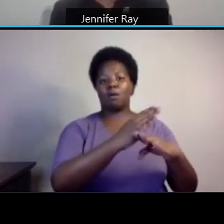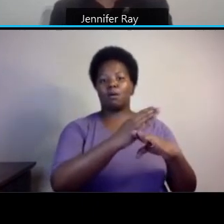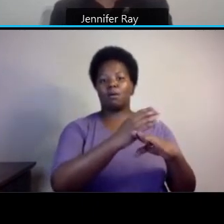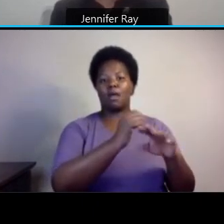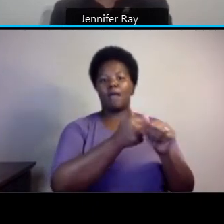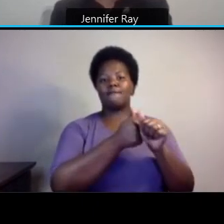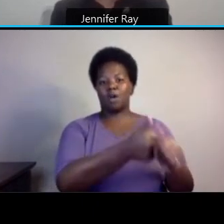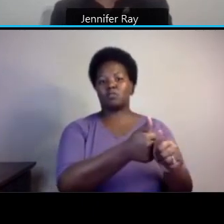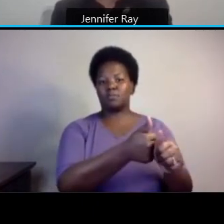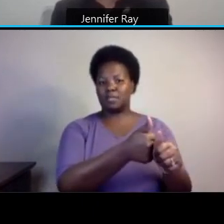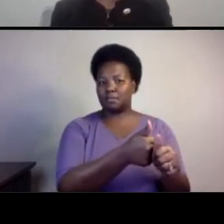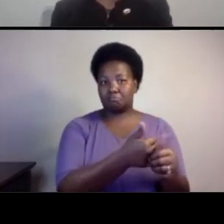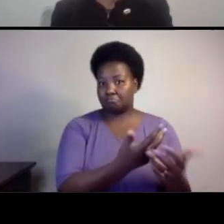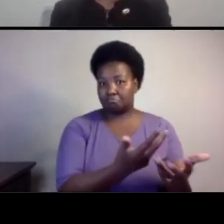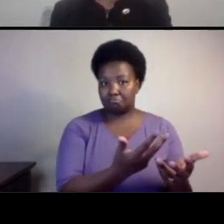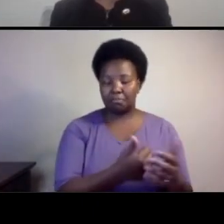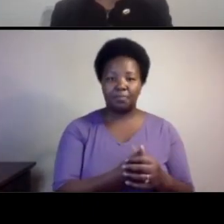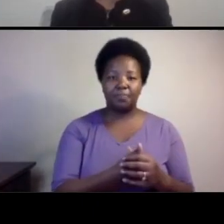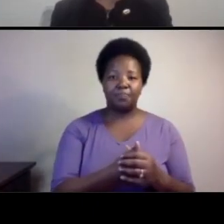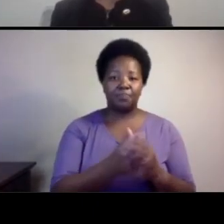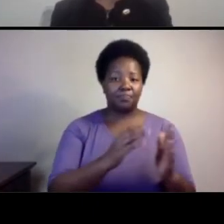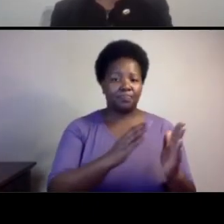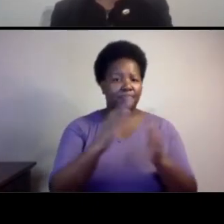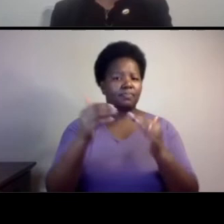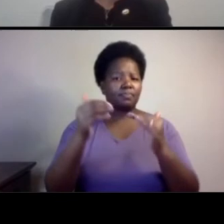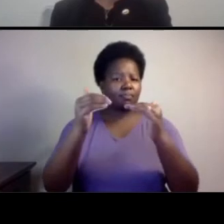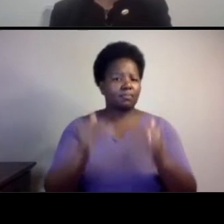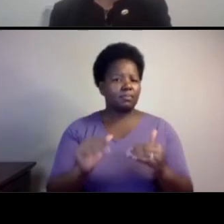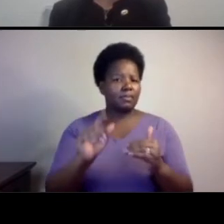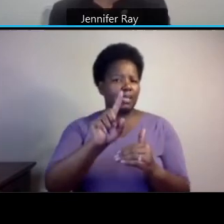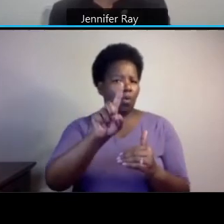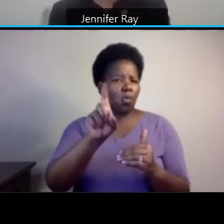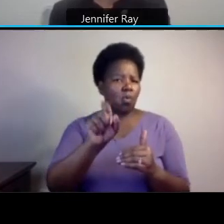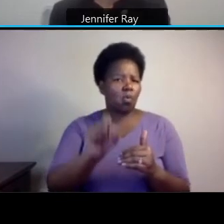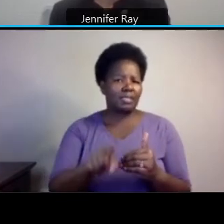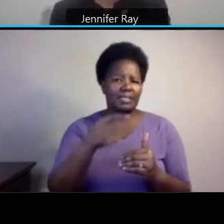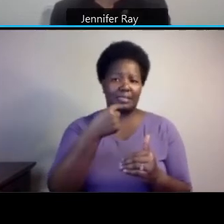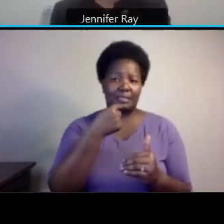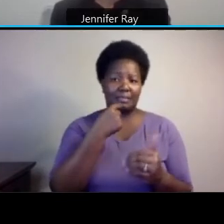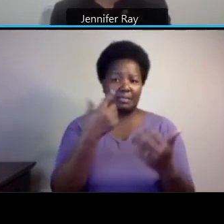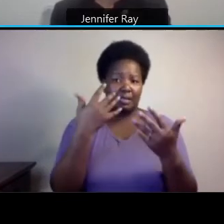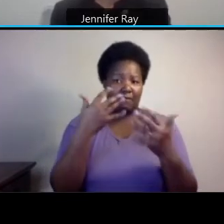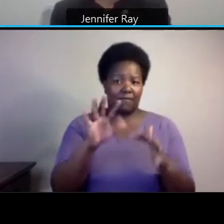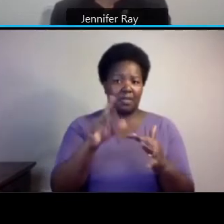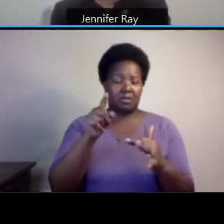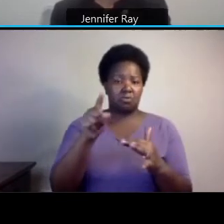the next question has ddot considered using protected intersections to make these areas safer